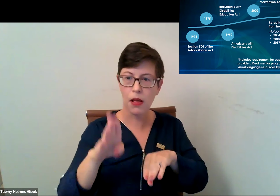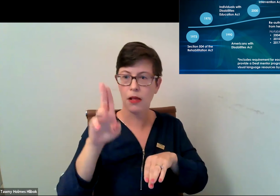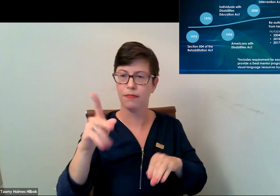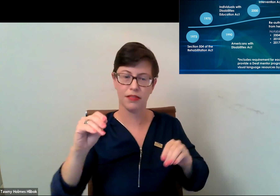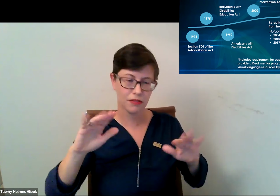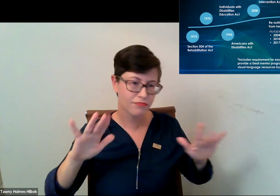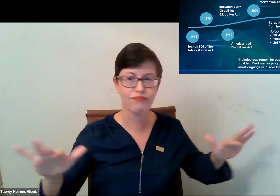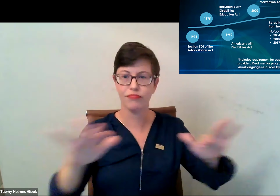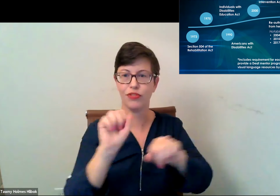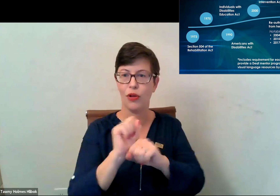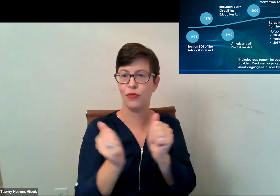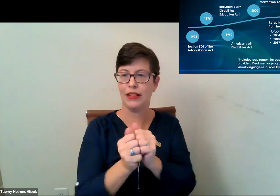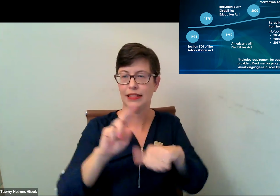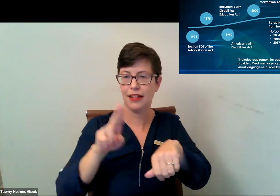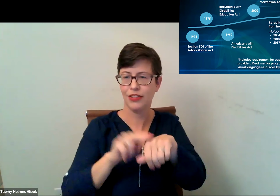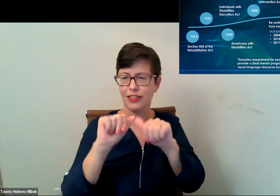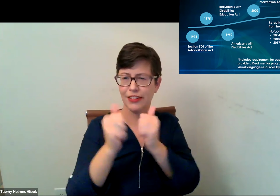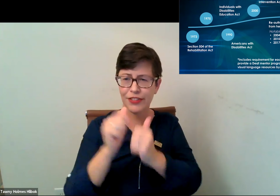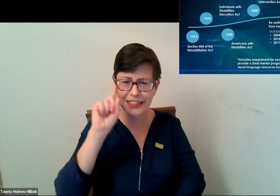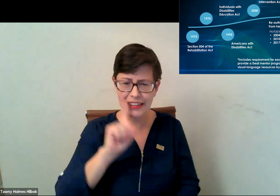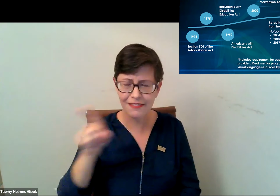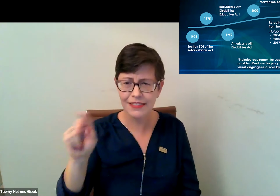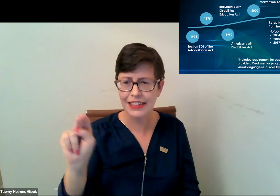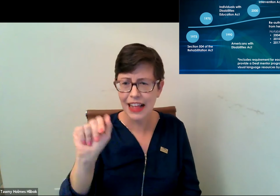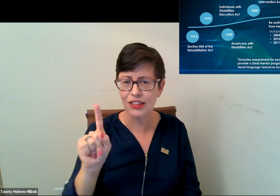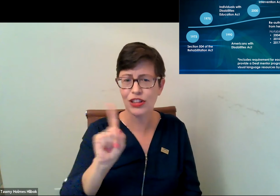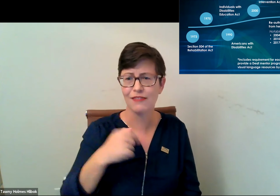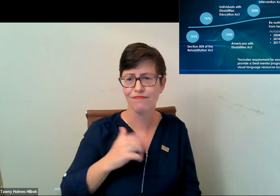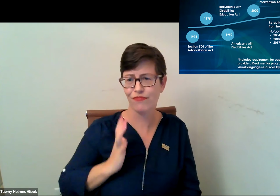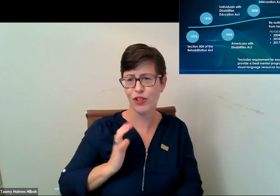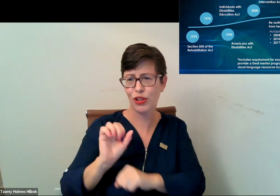Now, in 2017 the Community really stepped up with national agencies,